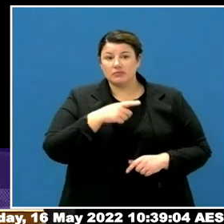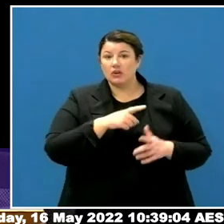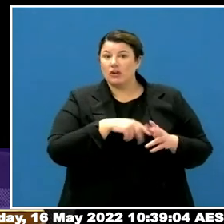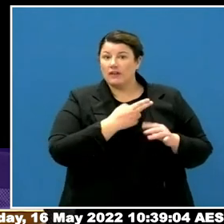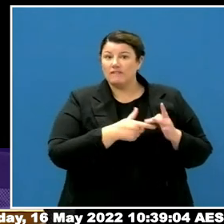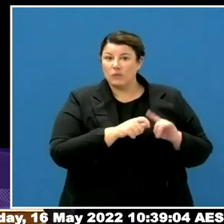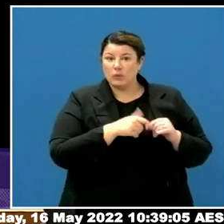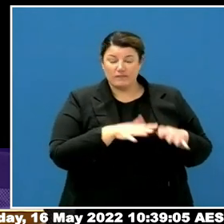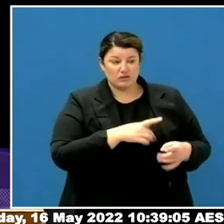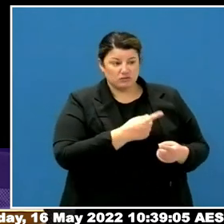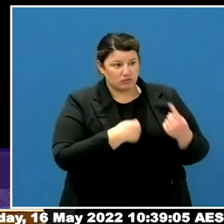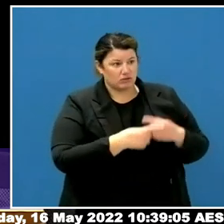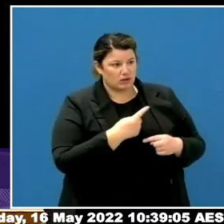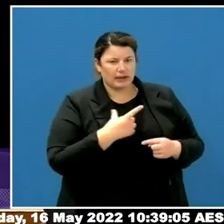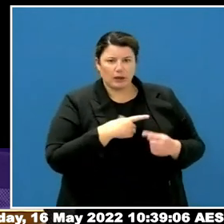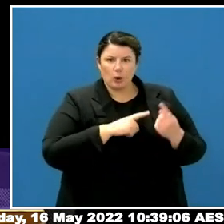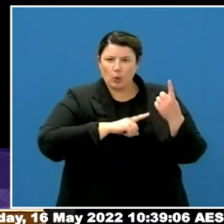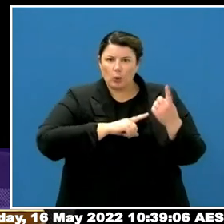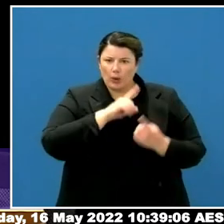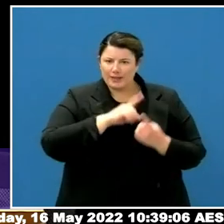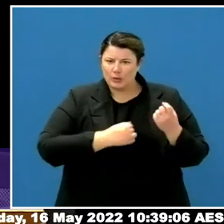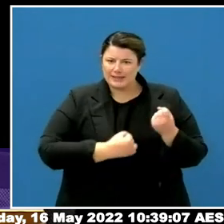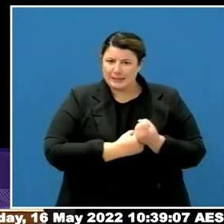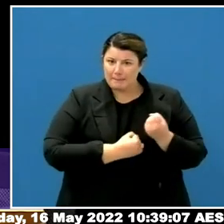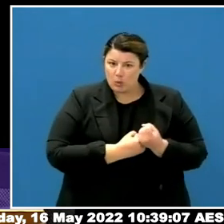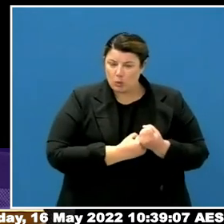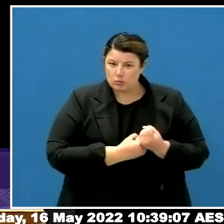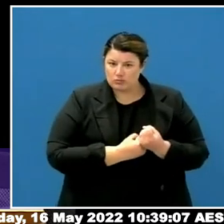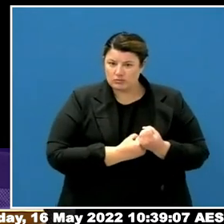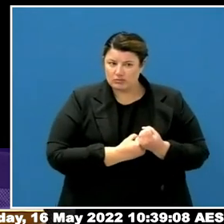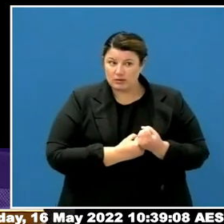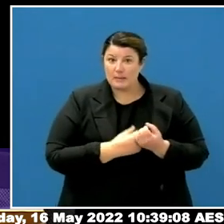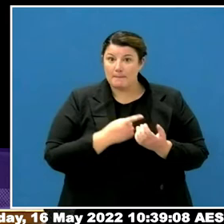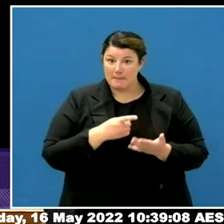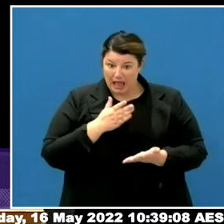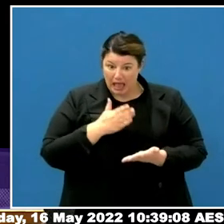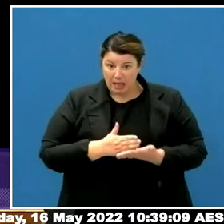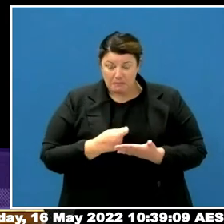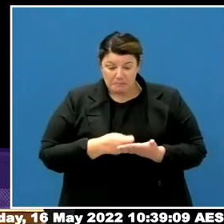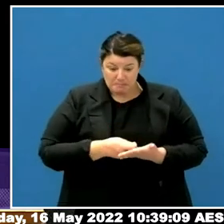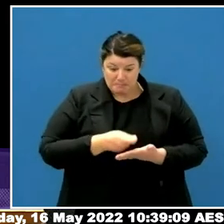support, but she had no way of knowing what actual level of support he received were.